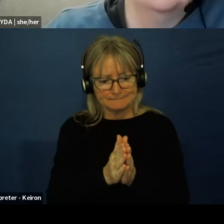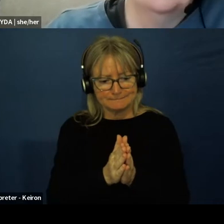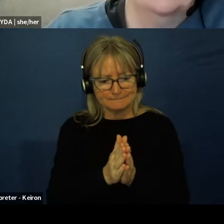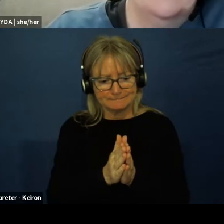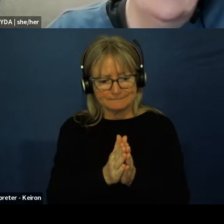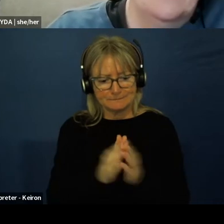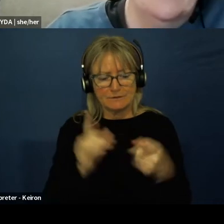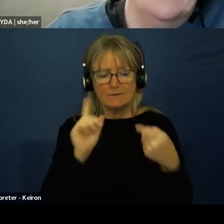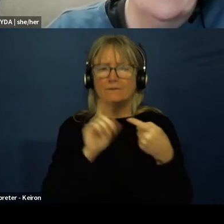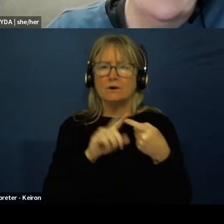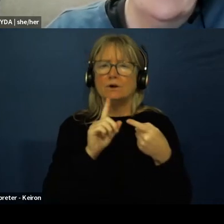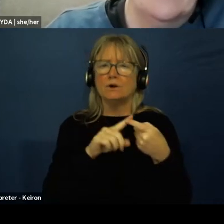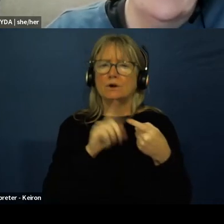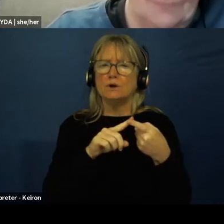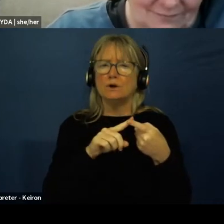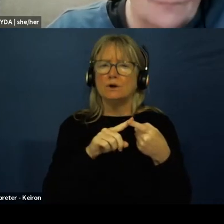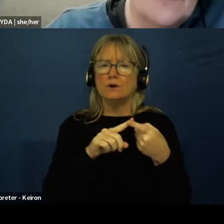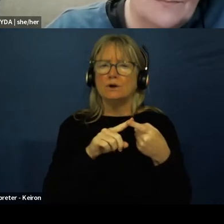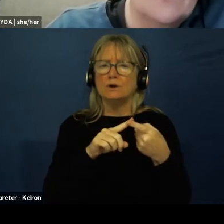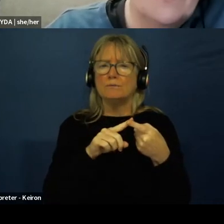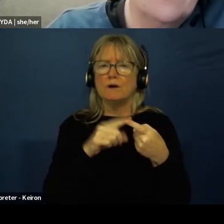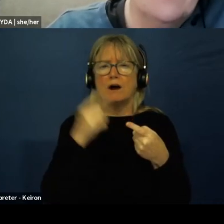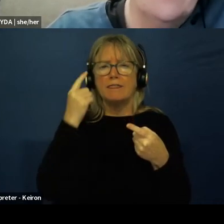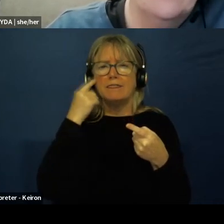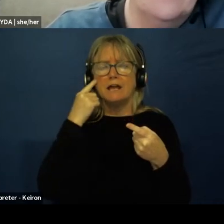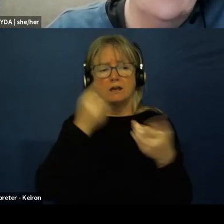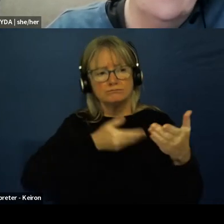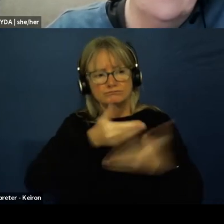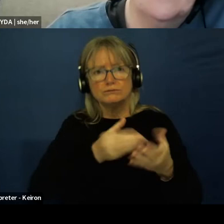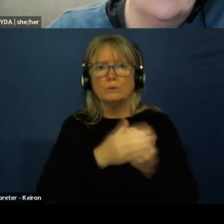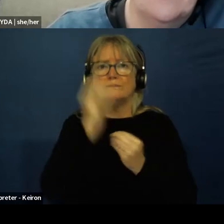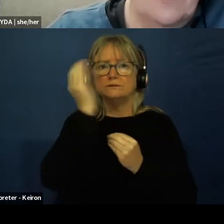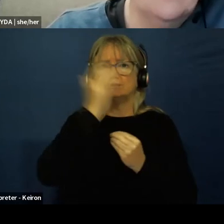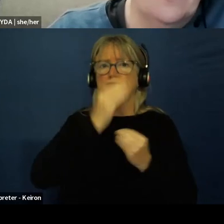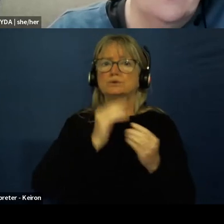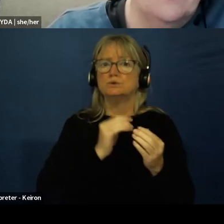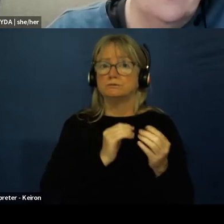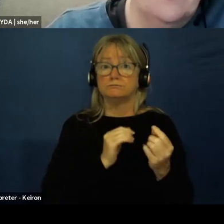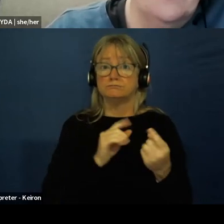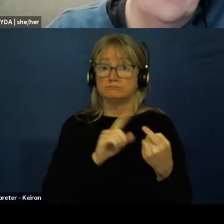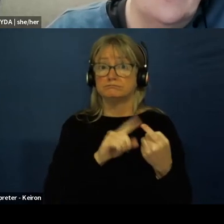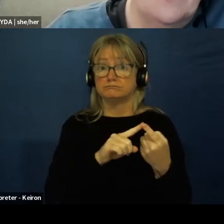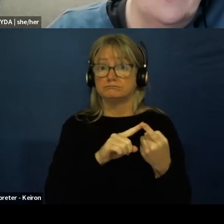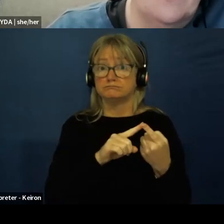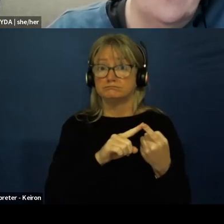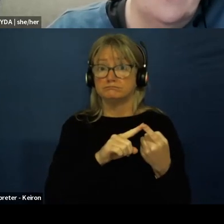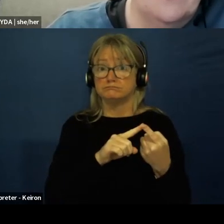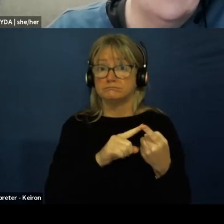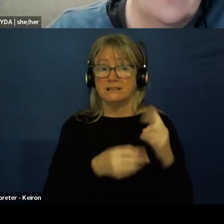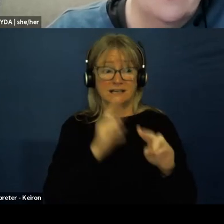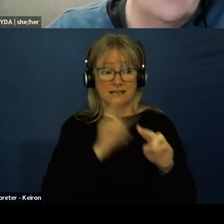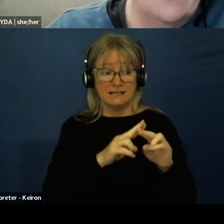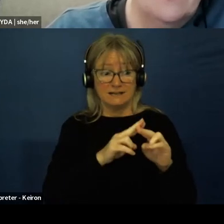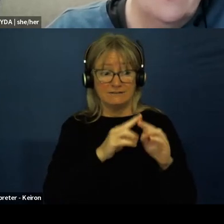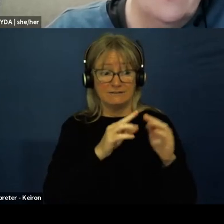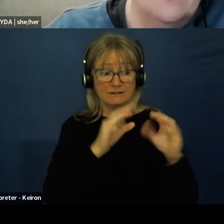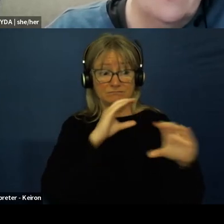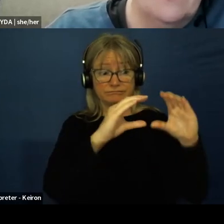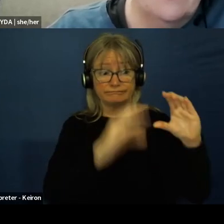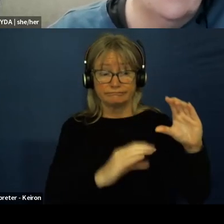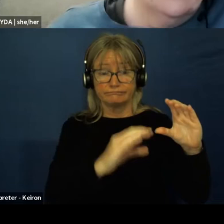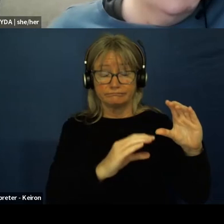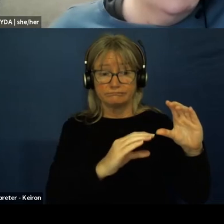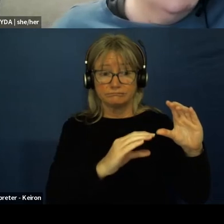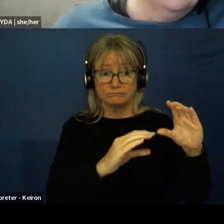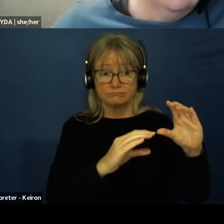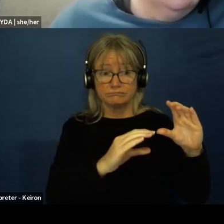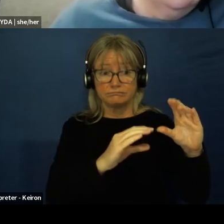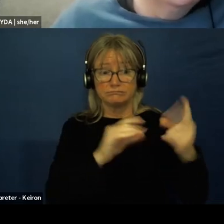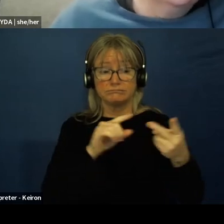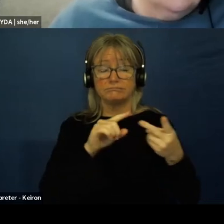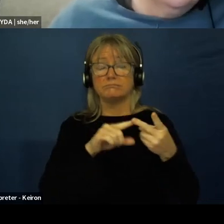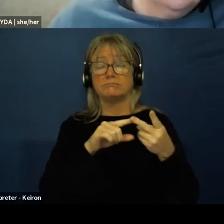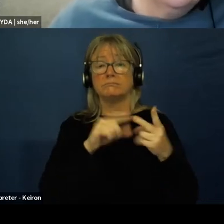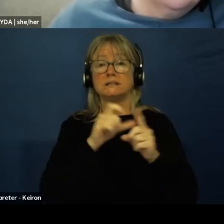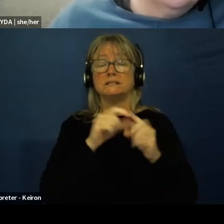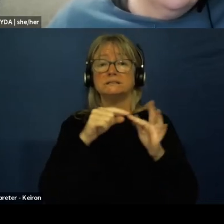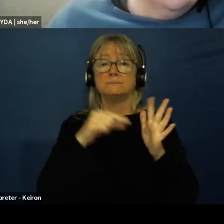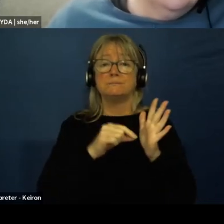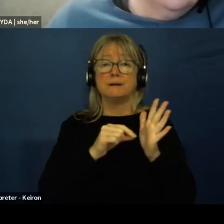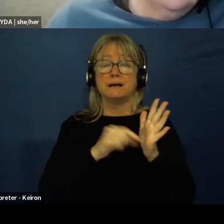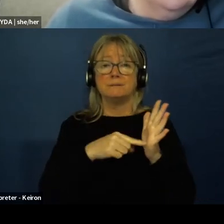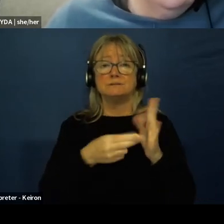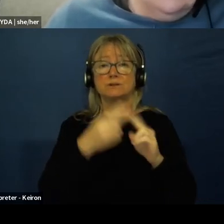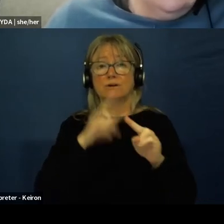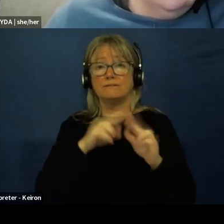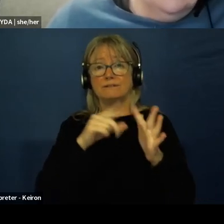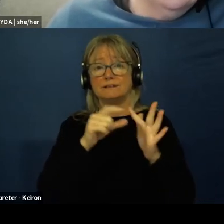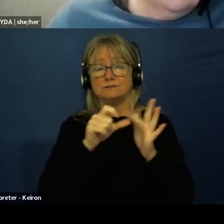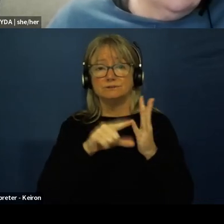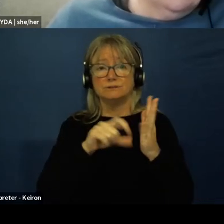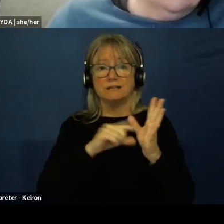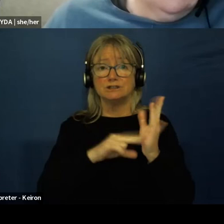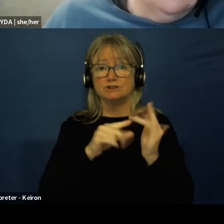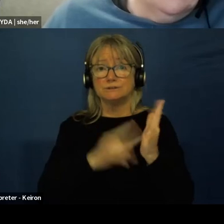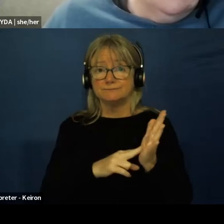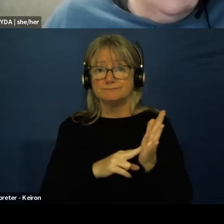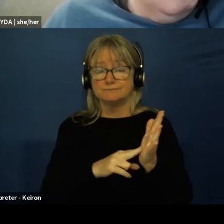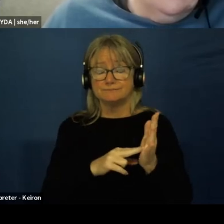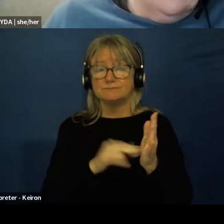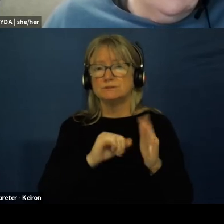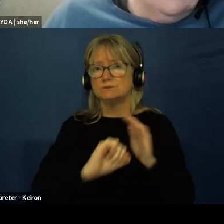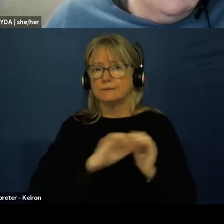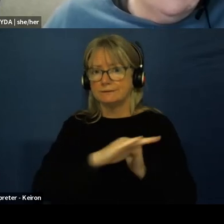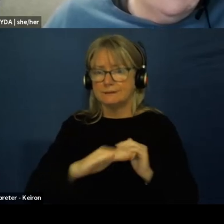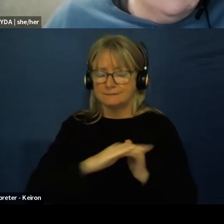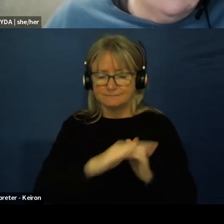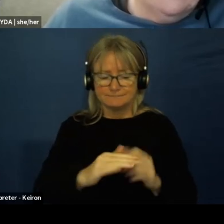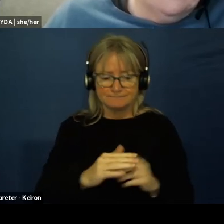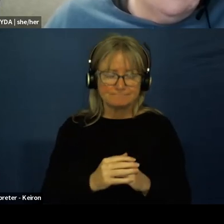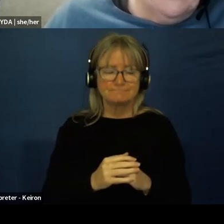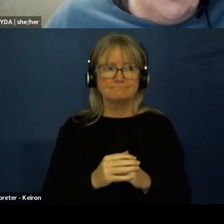Seek. I'm the school. So, talk to the school first. If you're not getting anywhere, then seek the Department of Education, your local district office